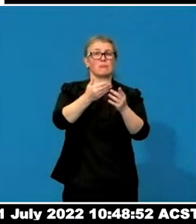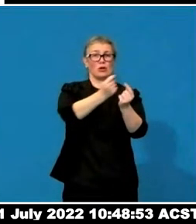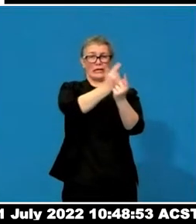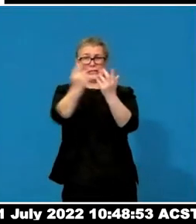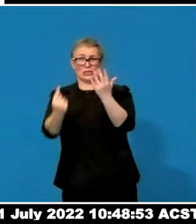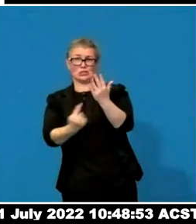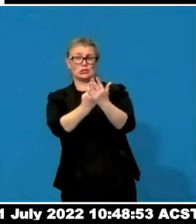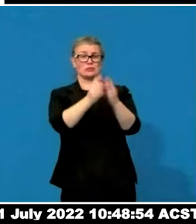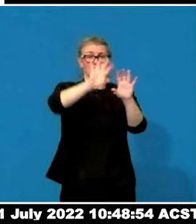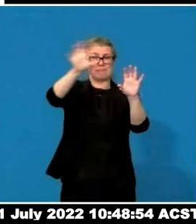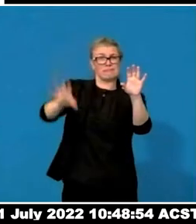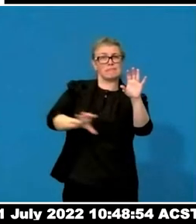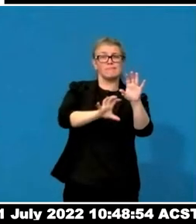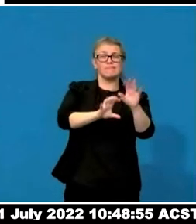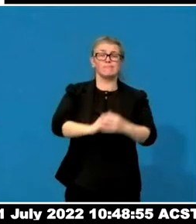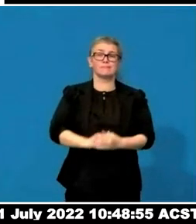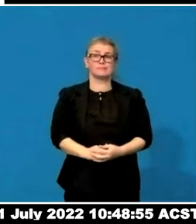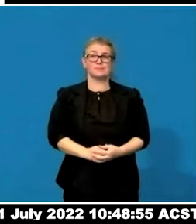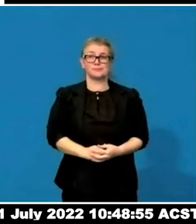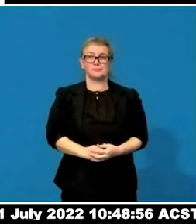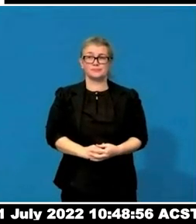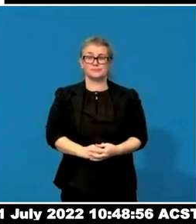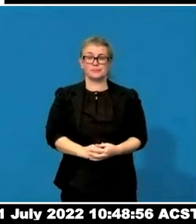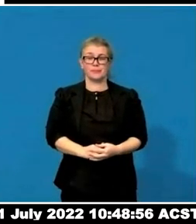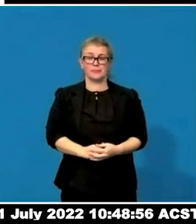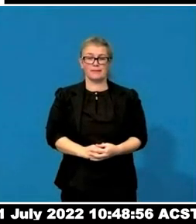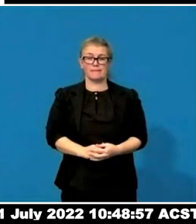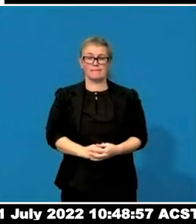You will hear the lived experience evidence of witnesses from locations such as Fitzroy